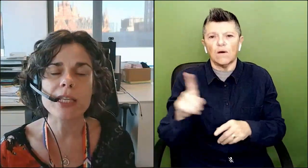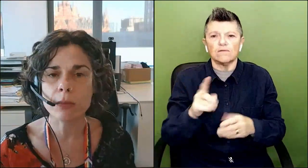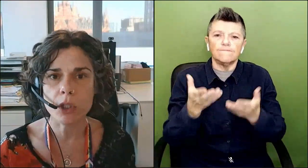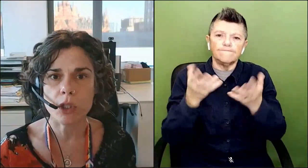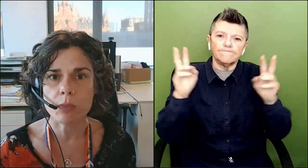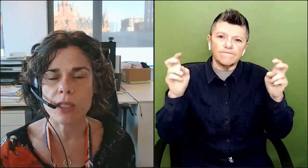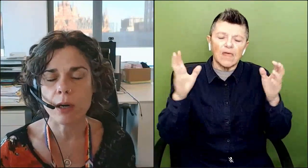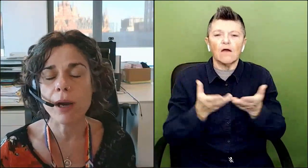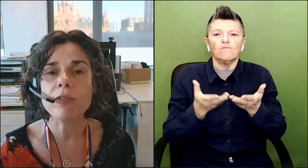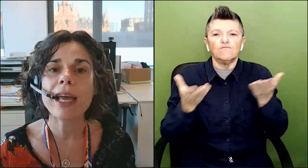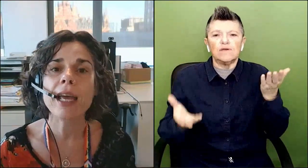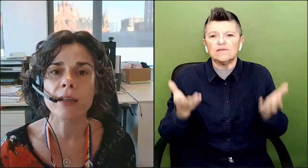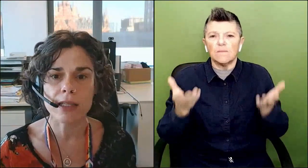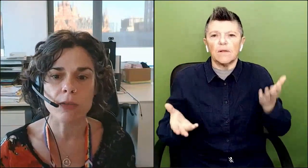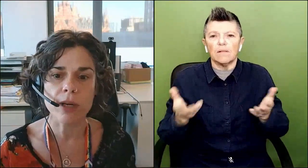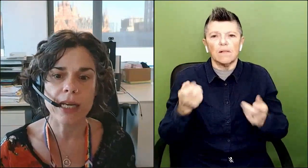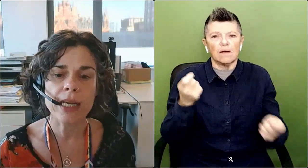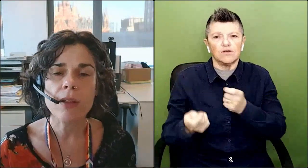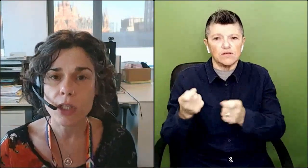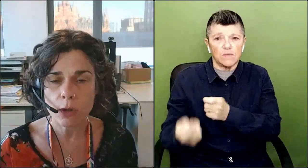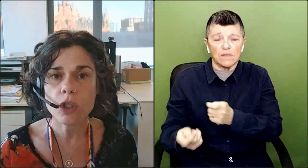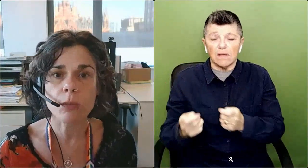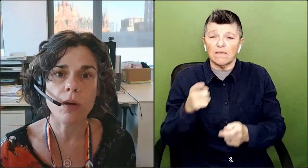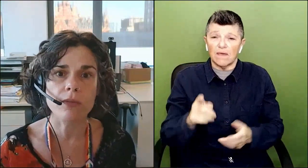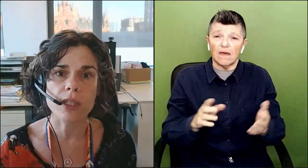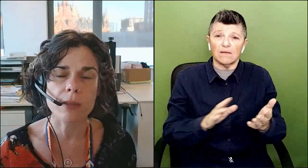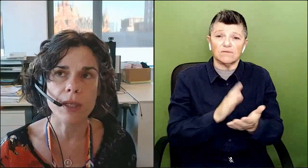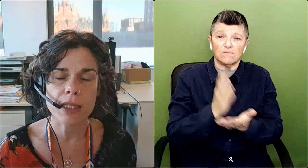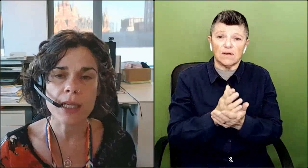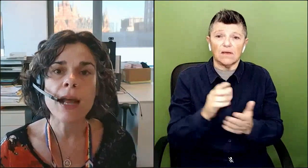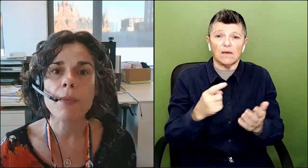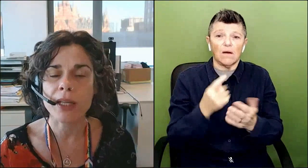And reasonable adjustments are about recognising really the social model of disability that